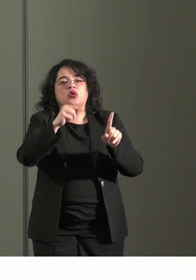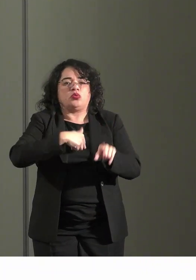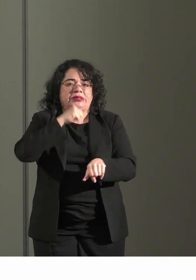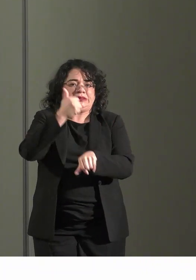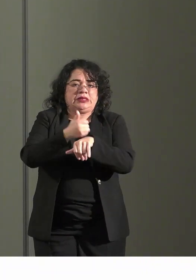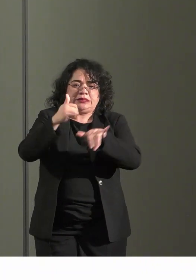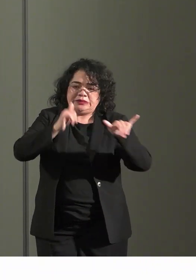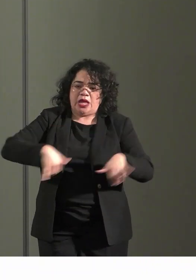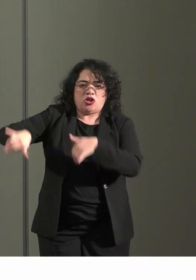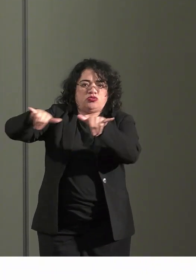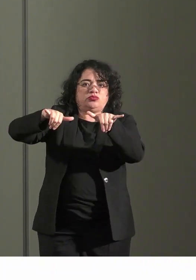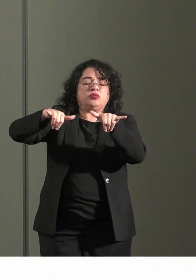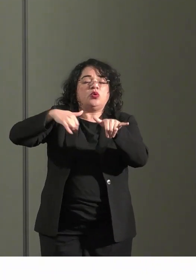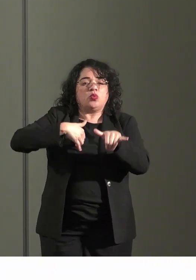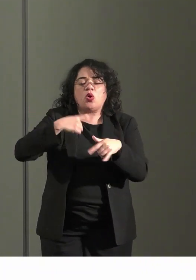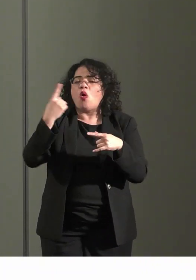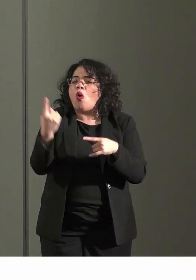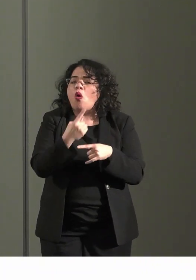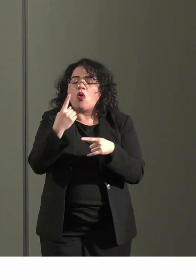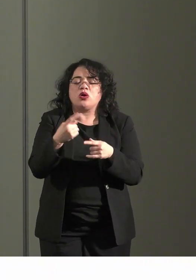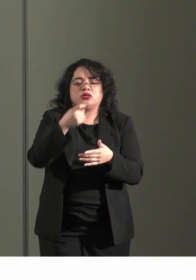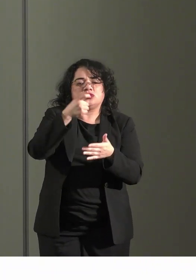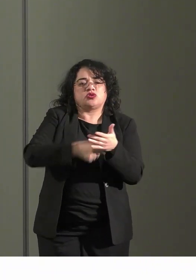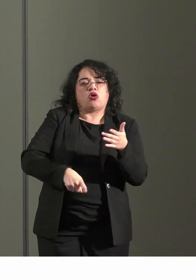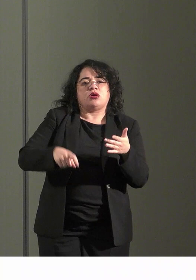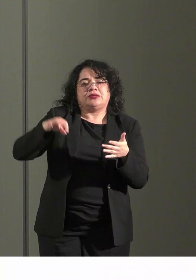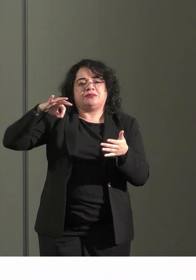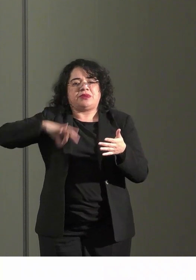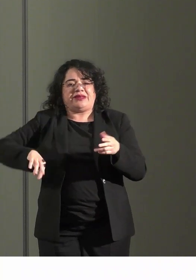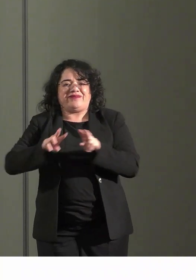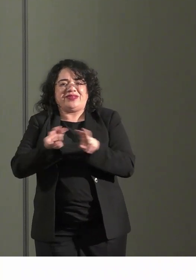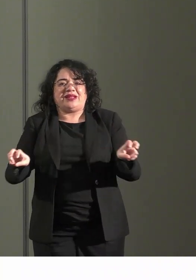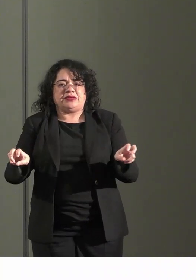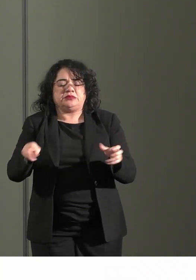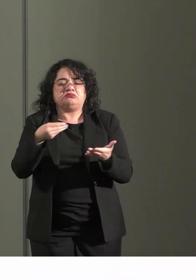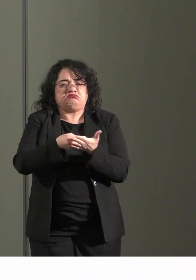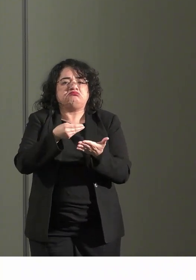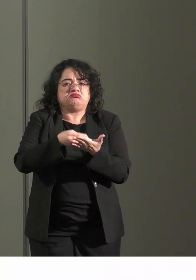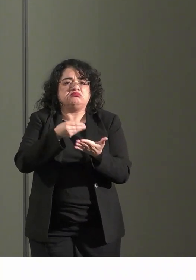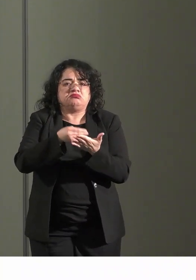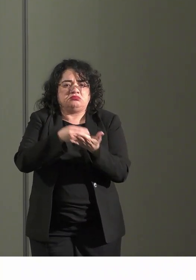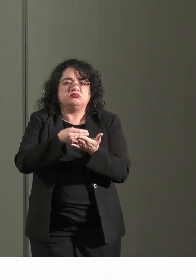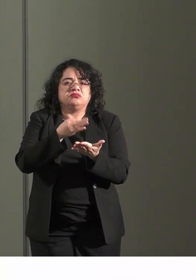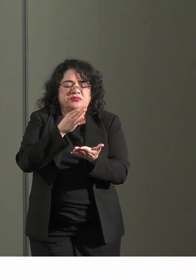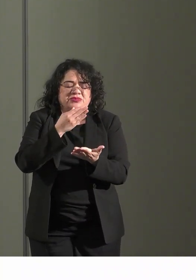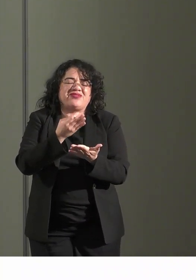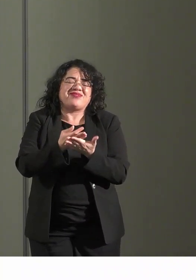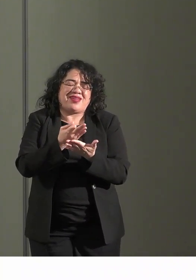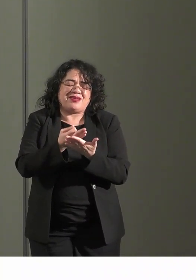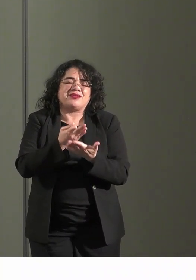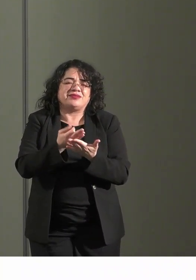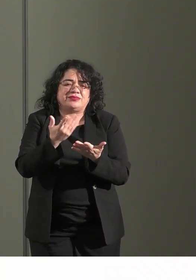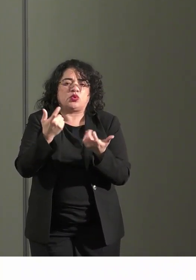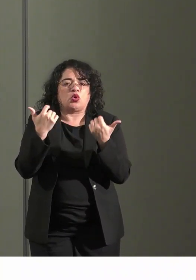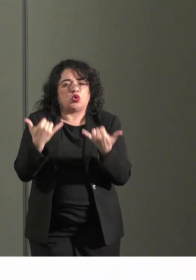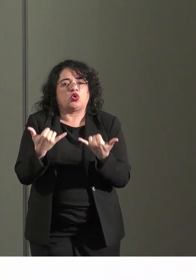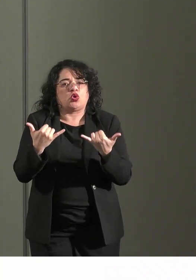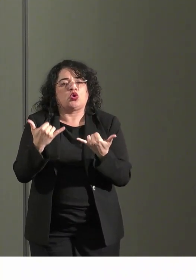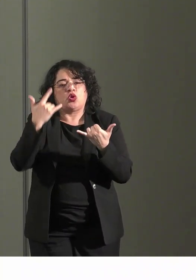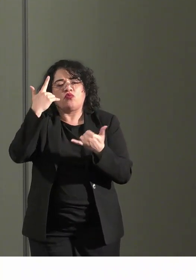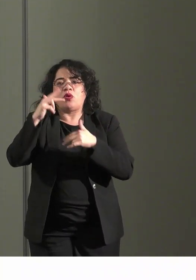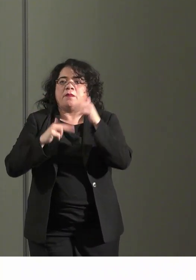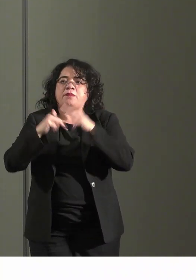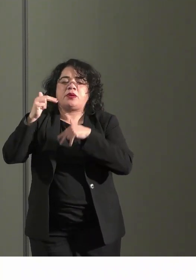and do cost benefit analyst. We know to go from what is required in the building code. Building